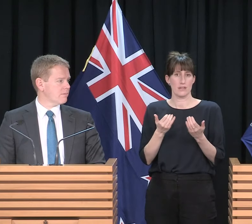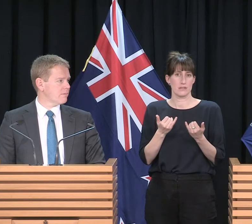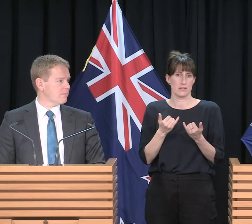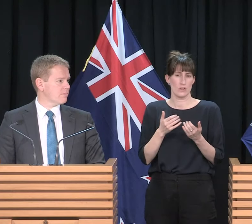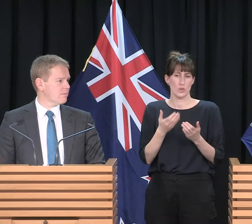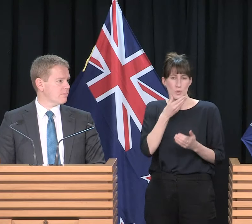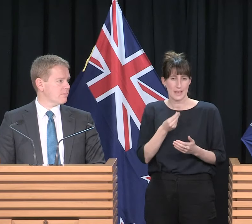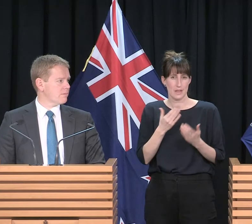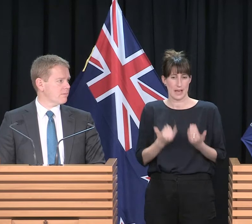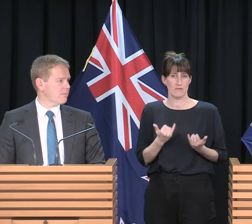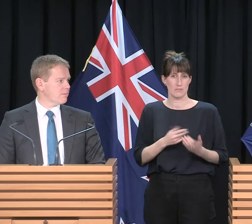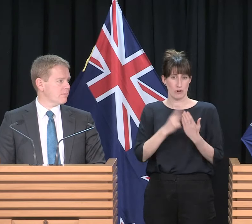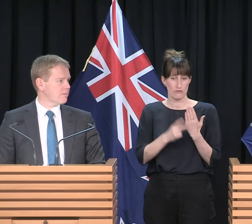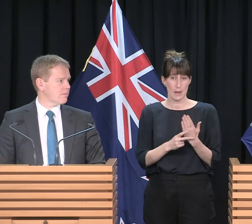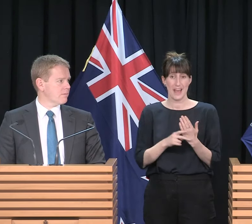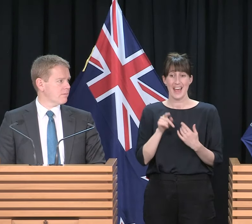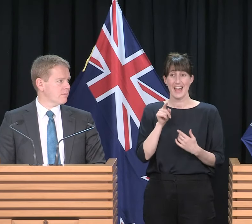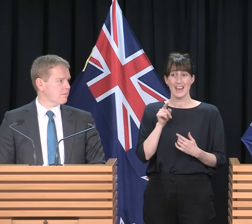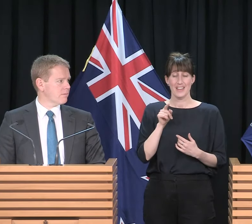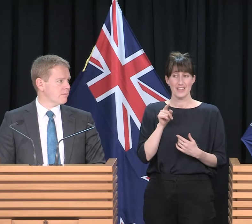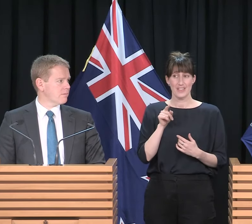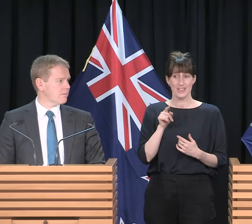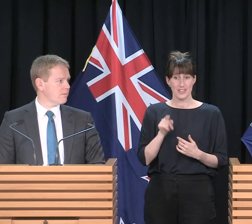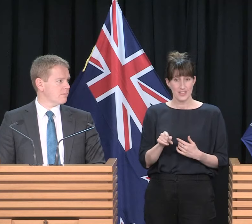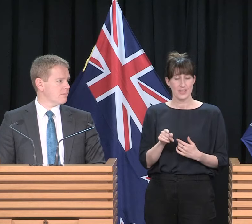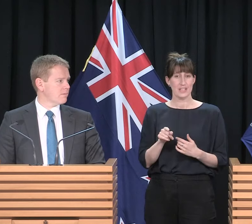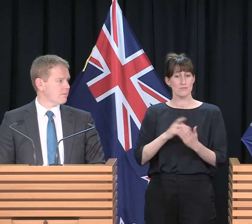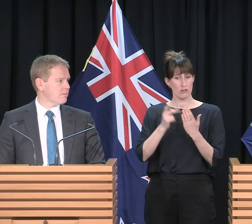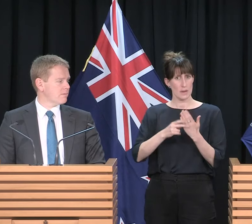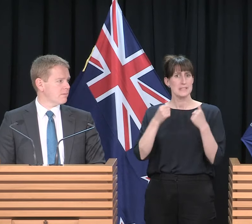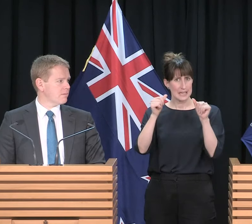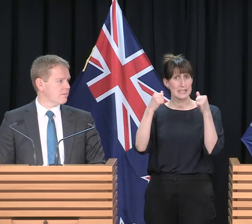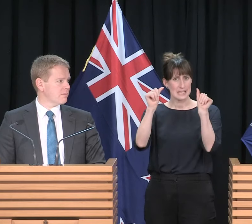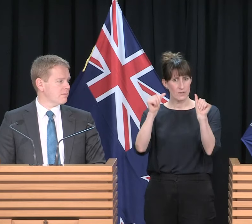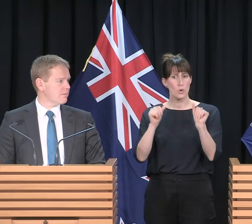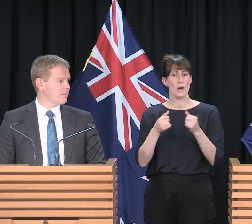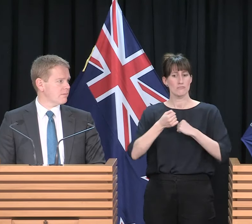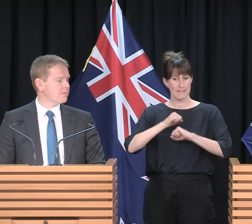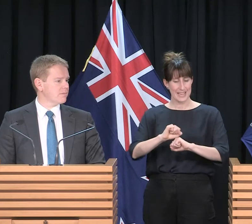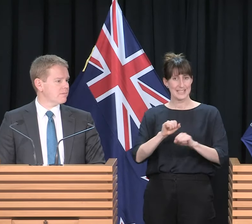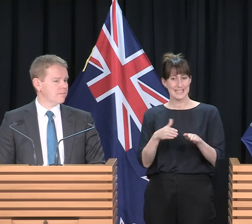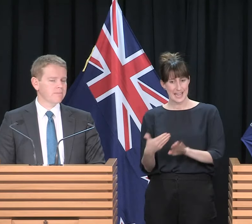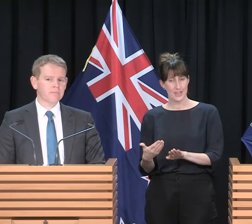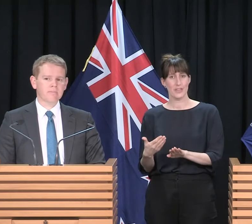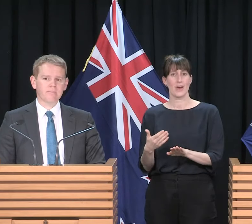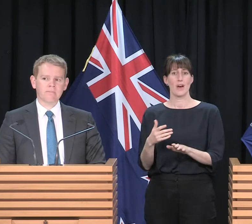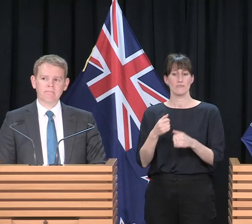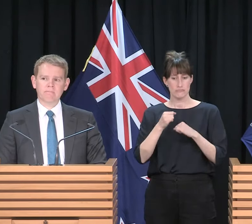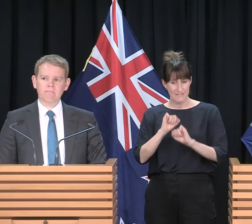announcements now when there are are few cases. What do these guys know what they're